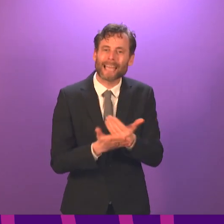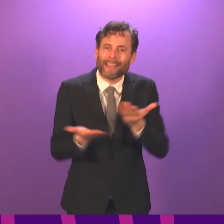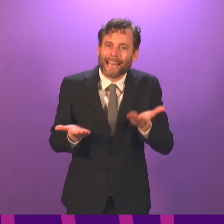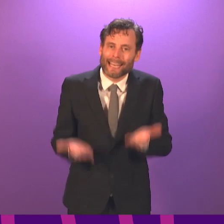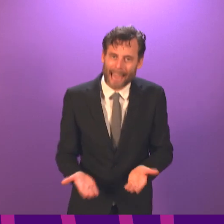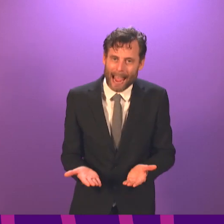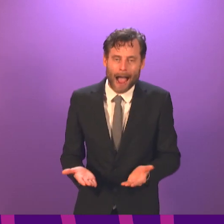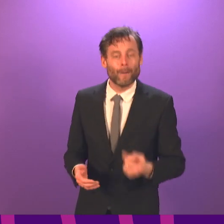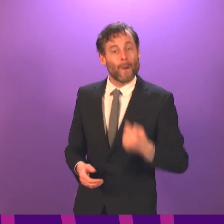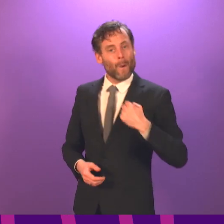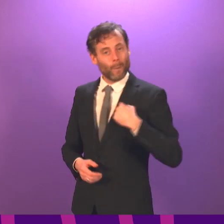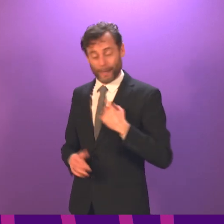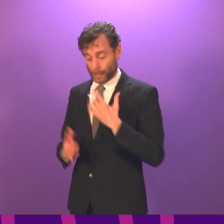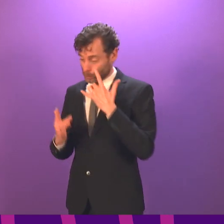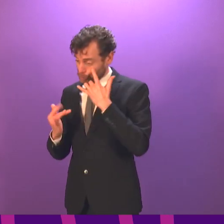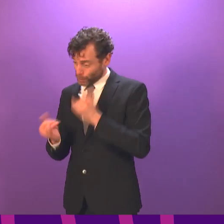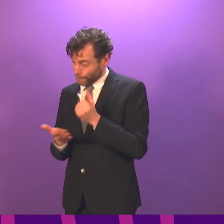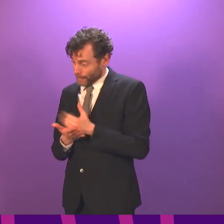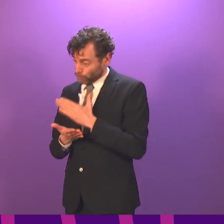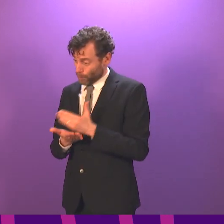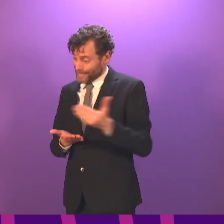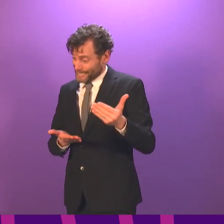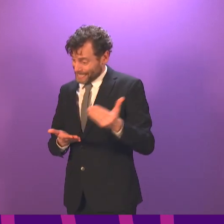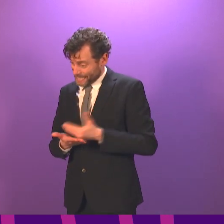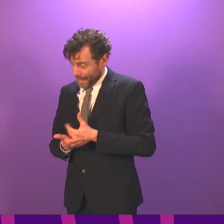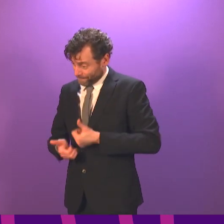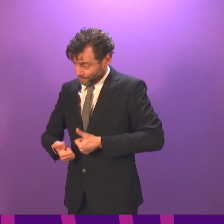that we are doing to ensure that safety is prioritised.